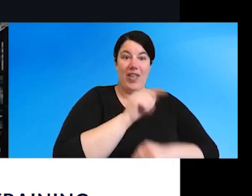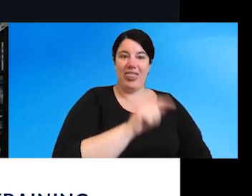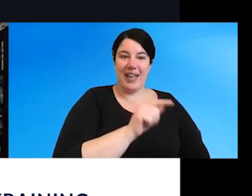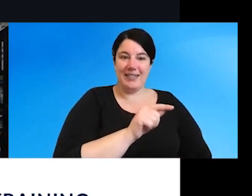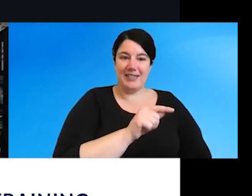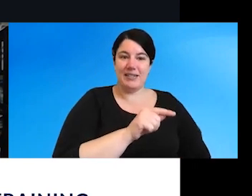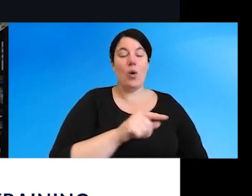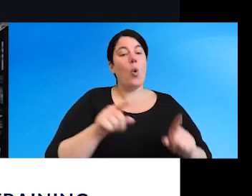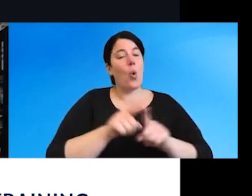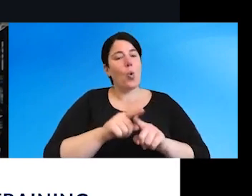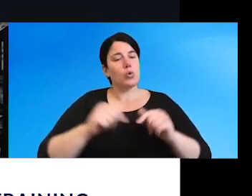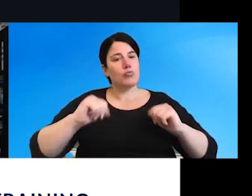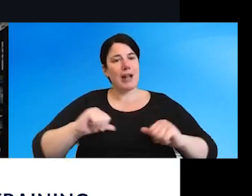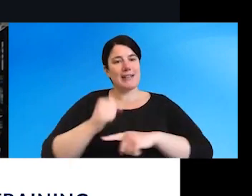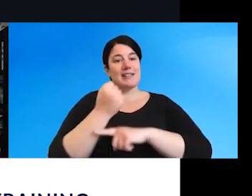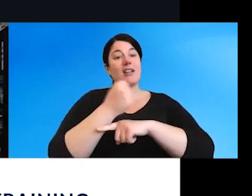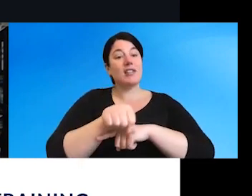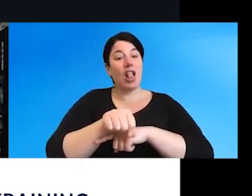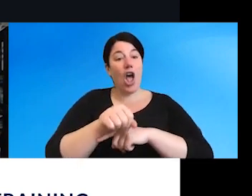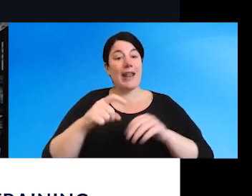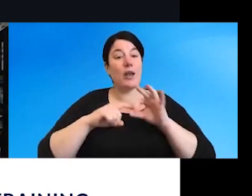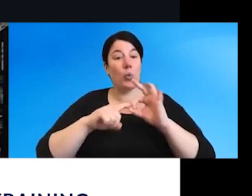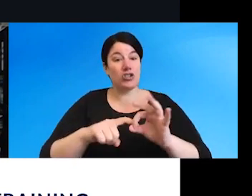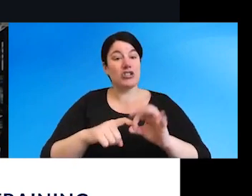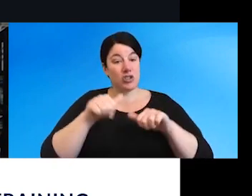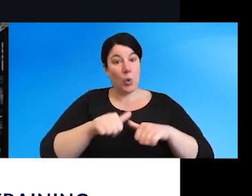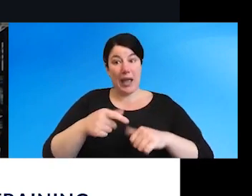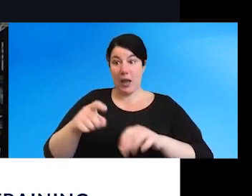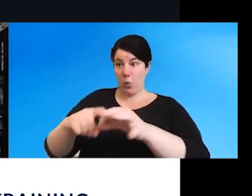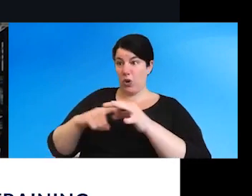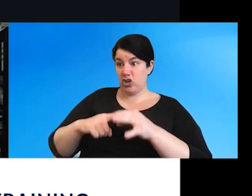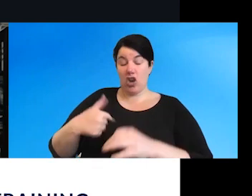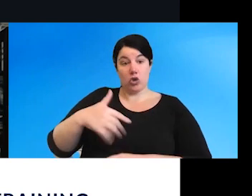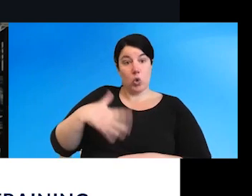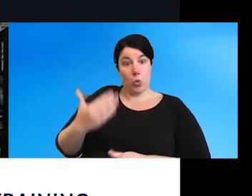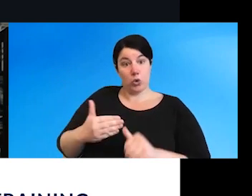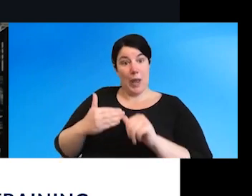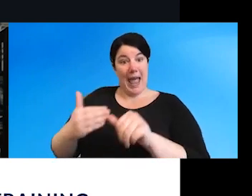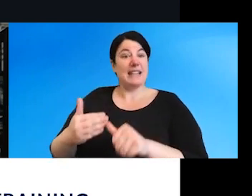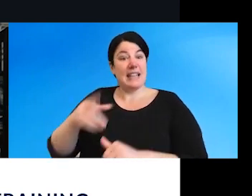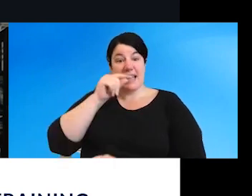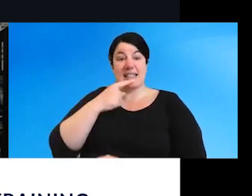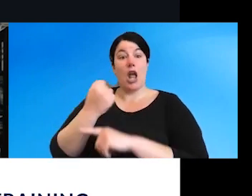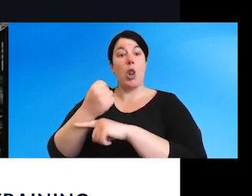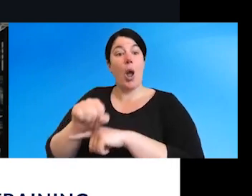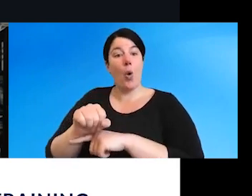declining questions. It's absolutely OK to refuse to answer something if it's something you don't want to say. But you just need to be